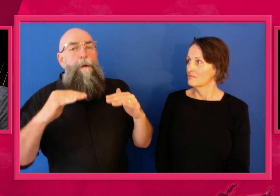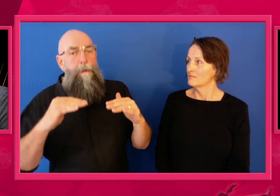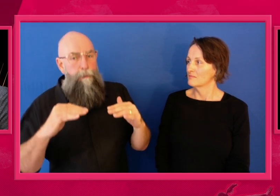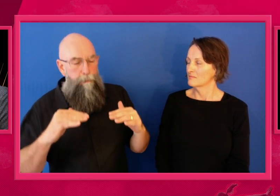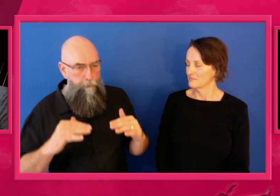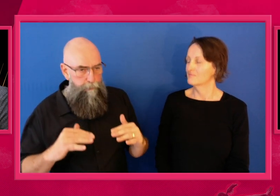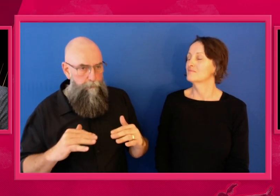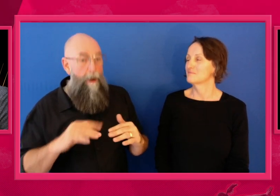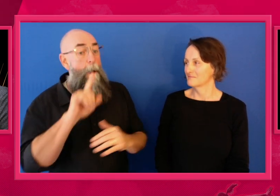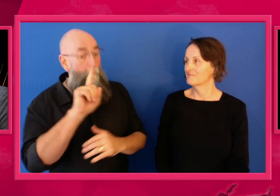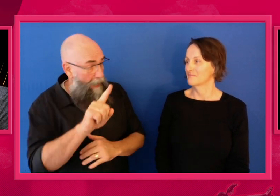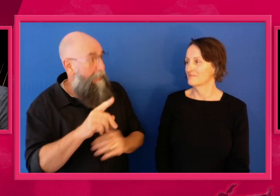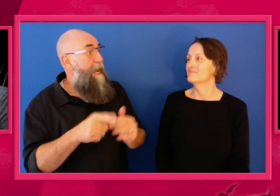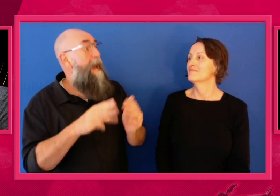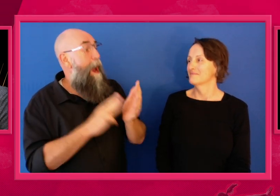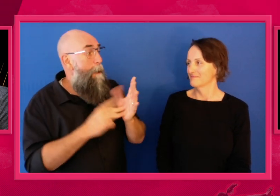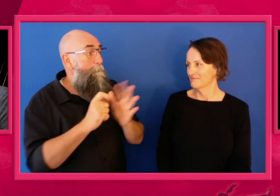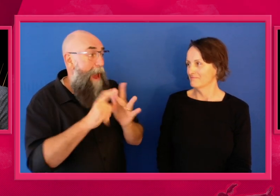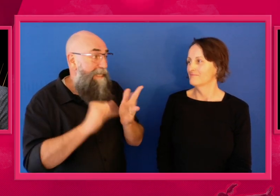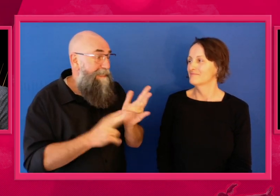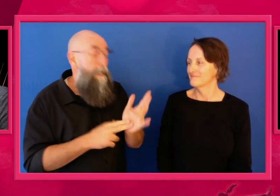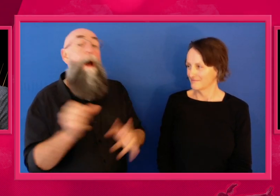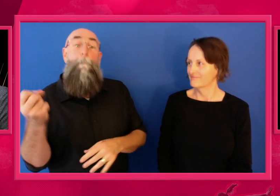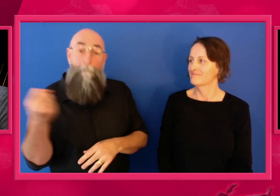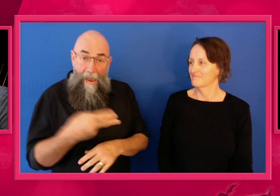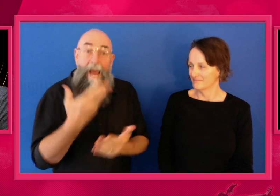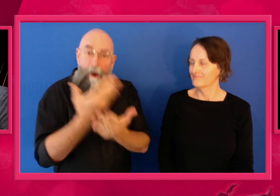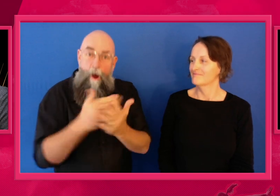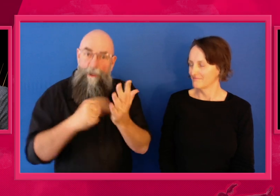on the track tonight, in the final, she knows her competition, she'll know what she wants